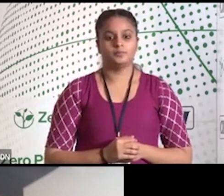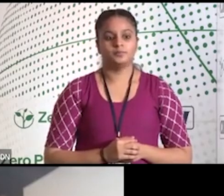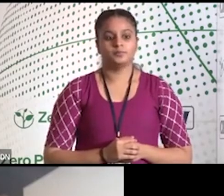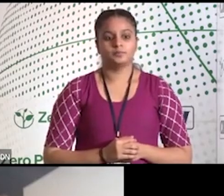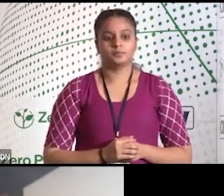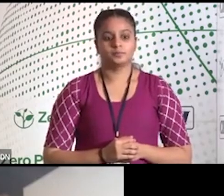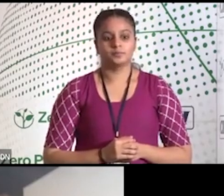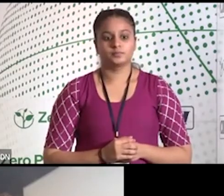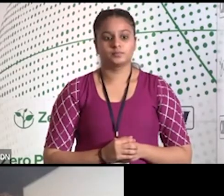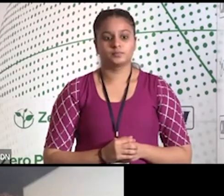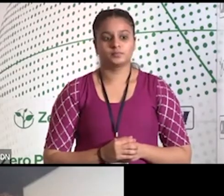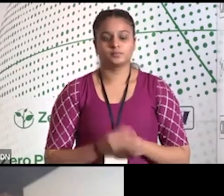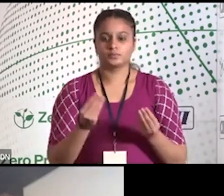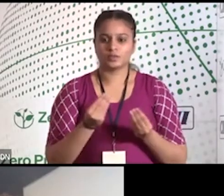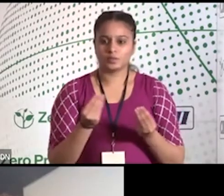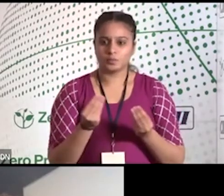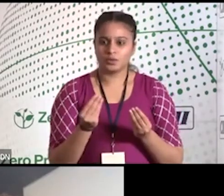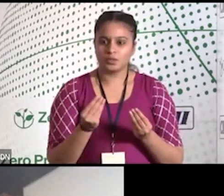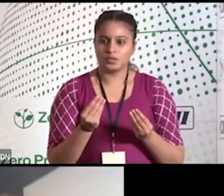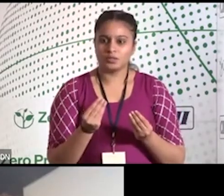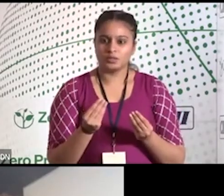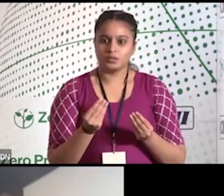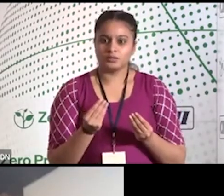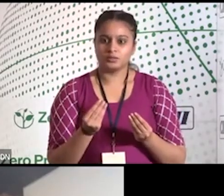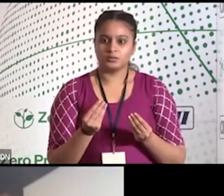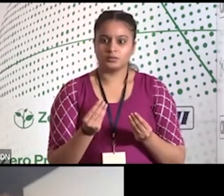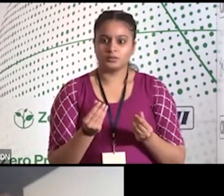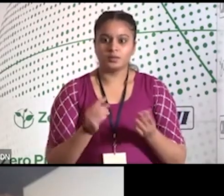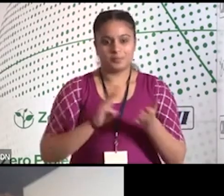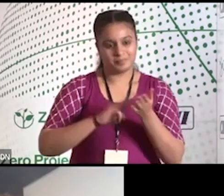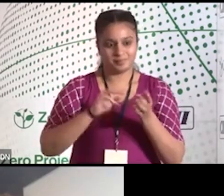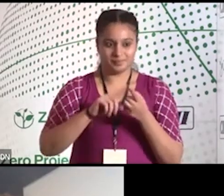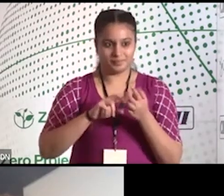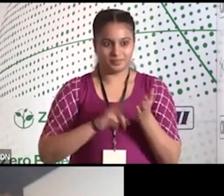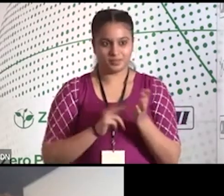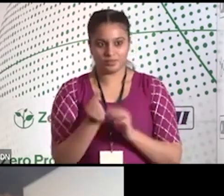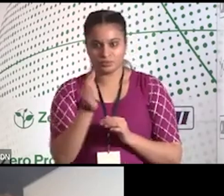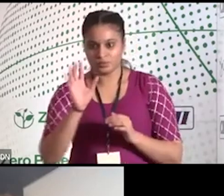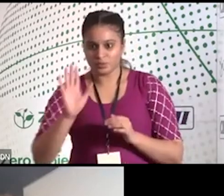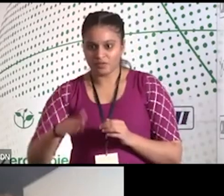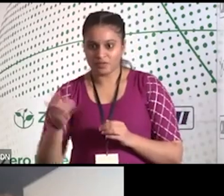most frankly, by women like me, know we have a network of over 100 grassroot